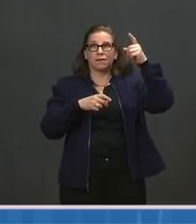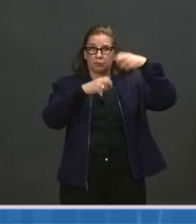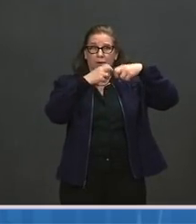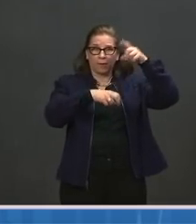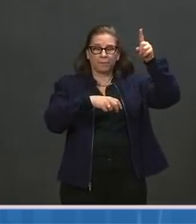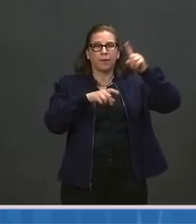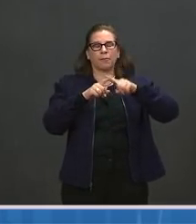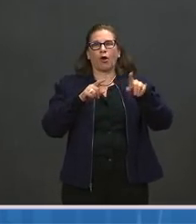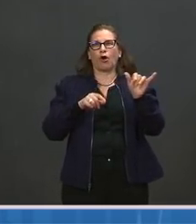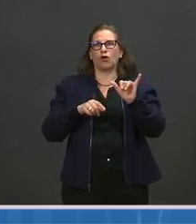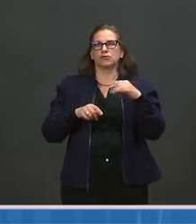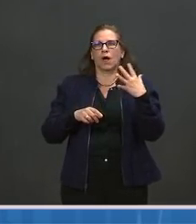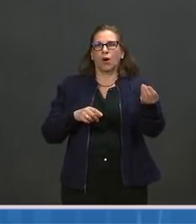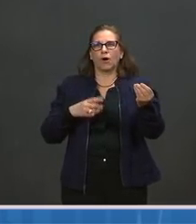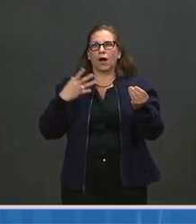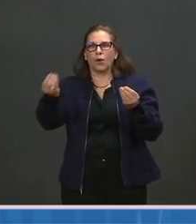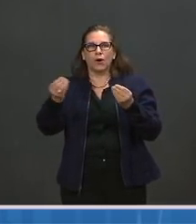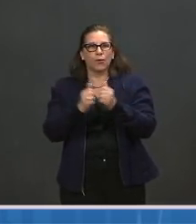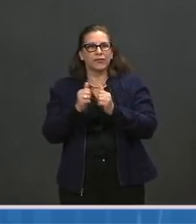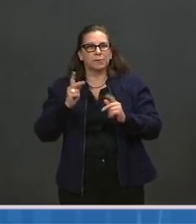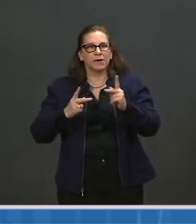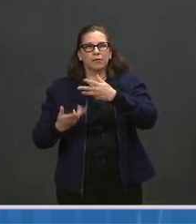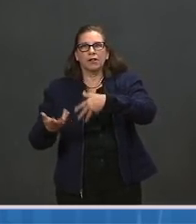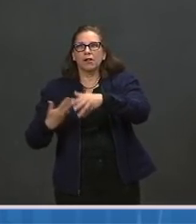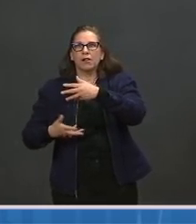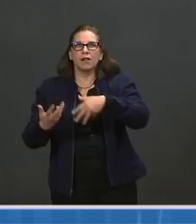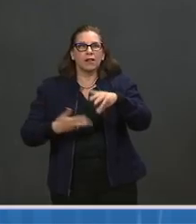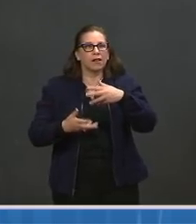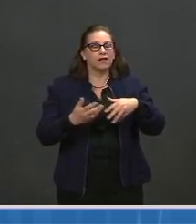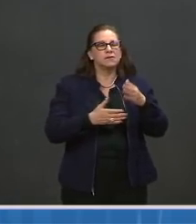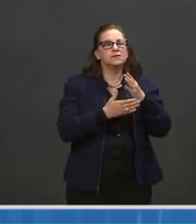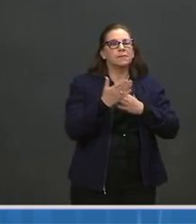We currently are at a situation -- if we look at our European friends --